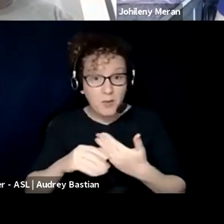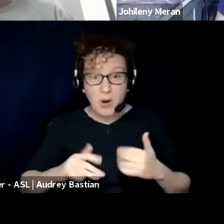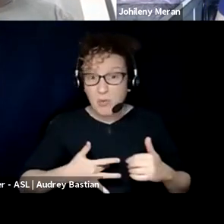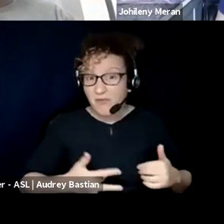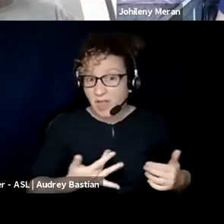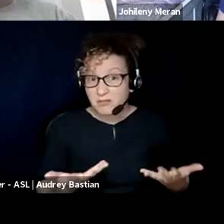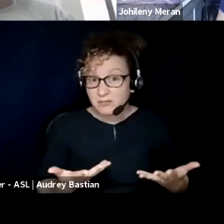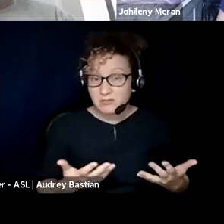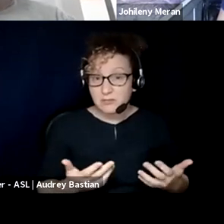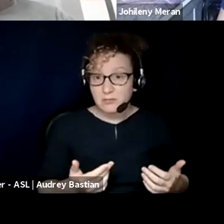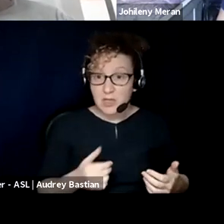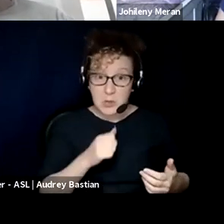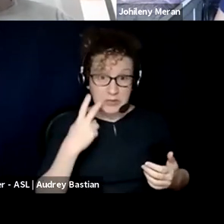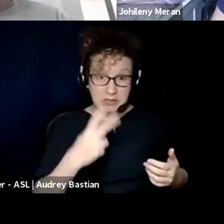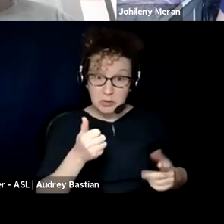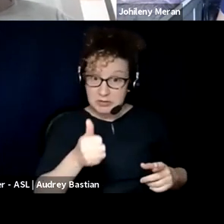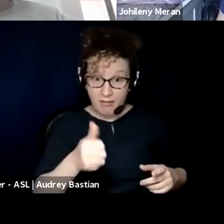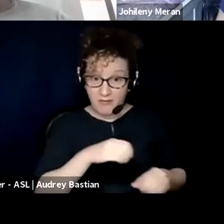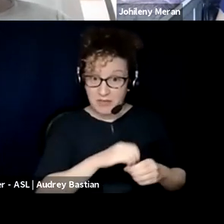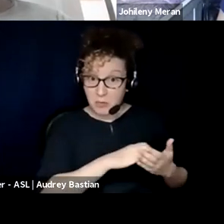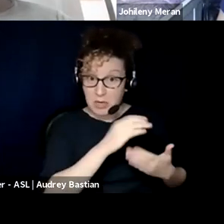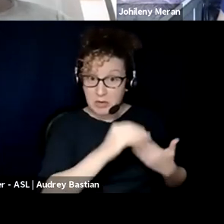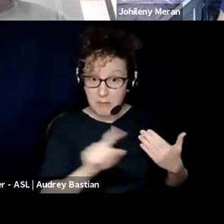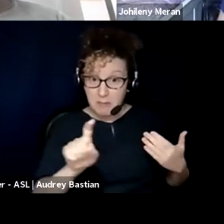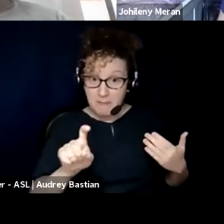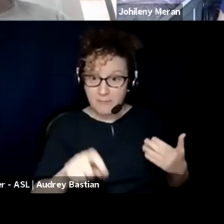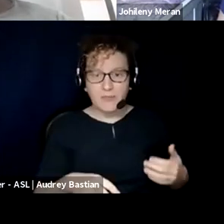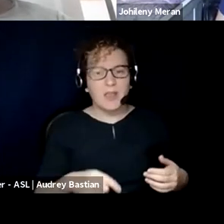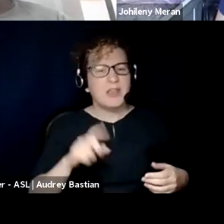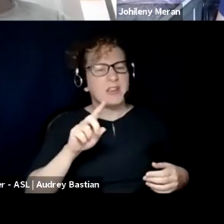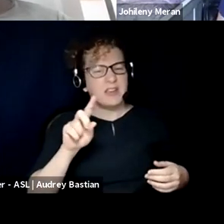I just have one quick thing that I wanted to add about that. I remember